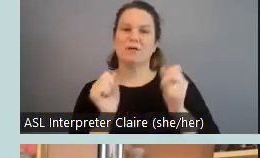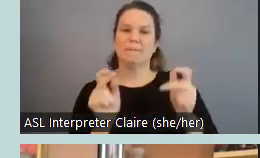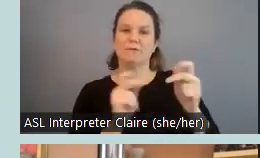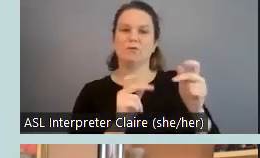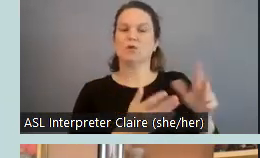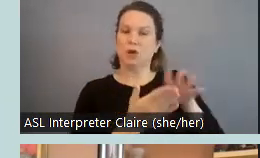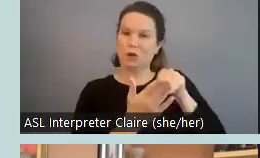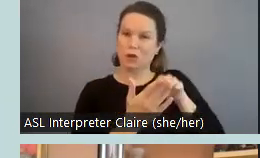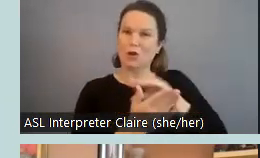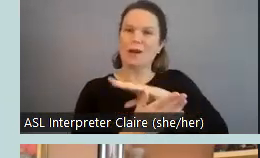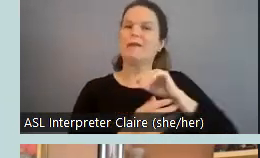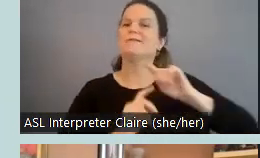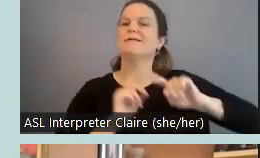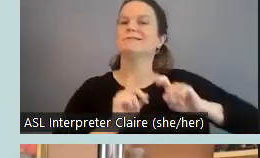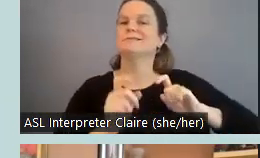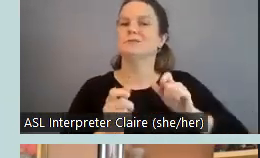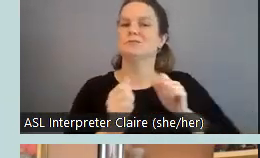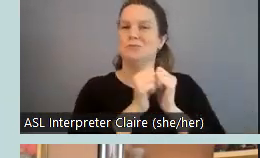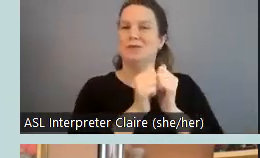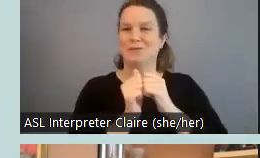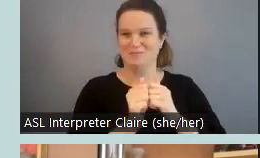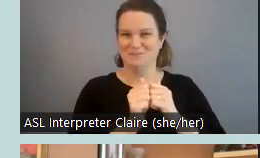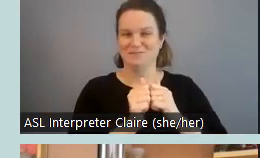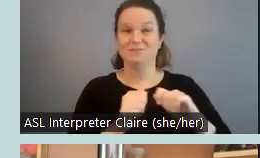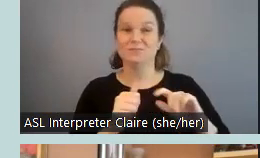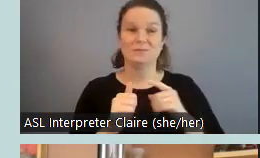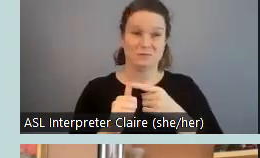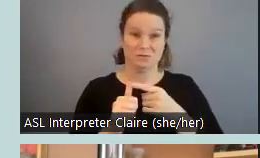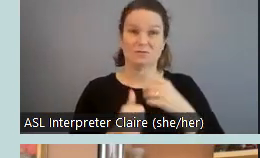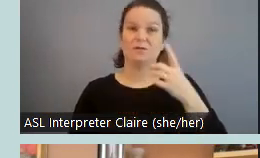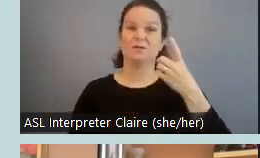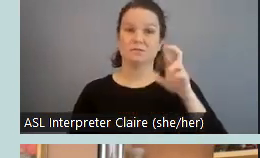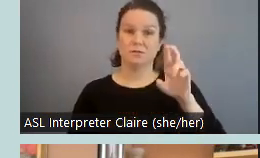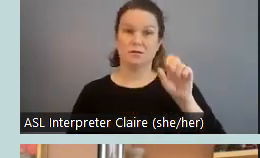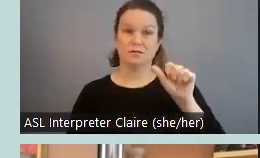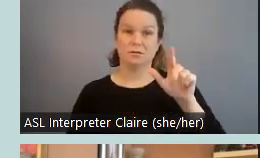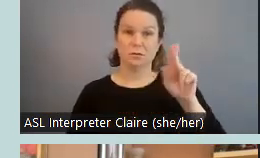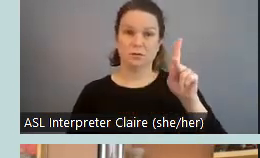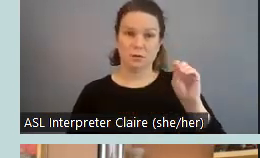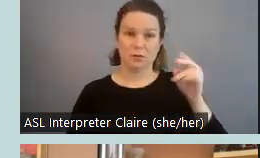and ask questions together.